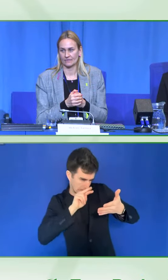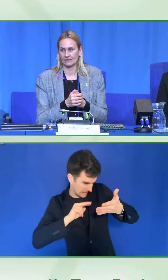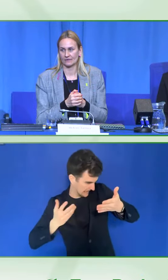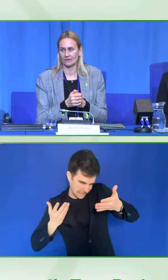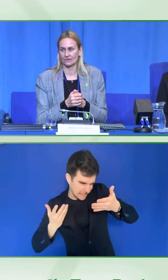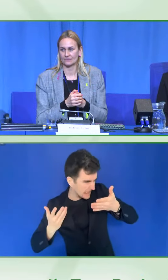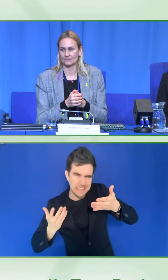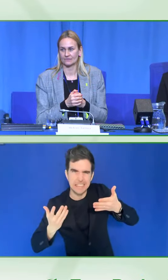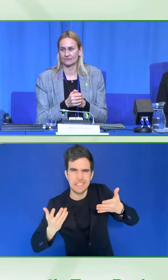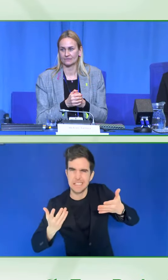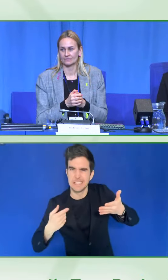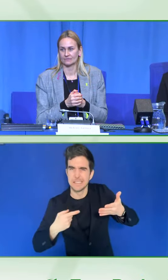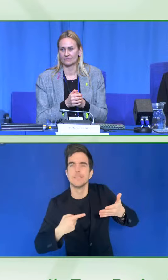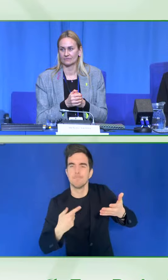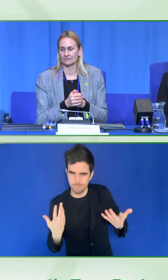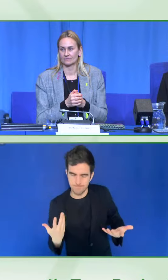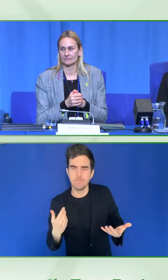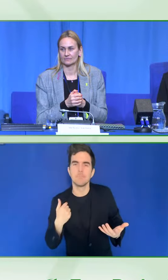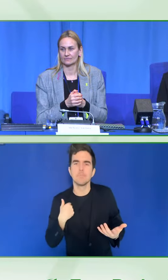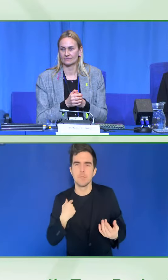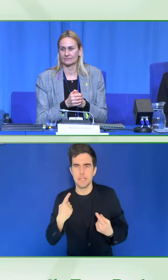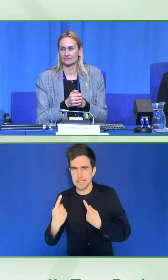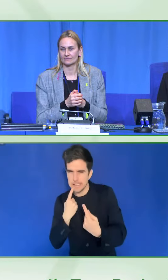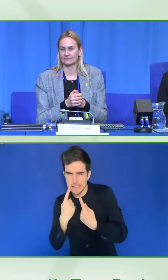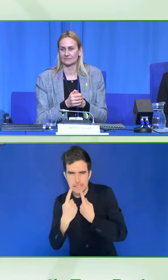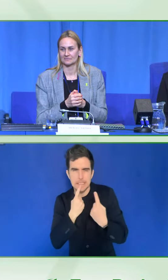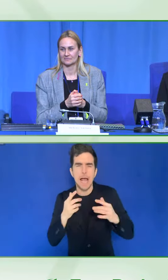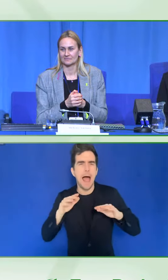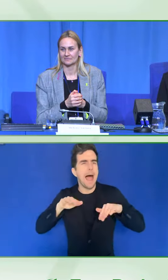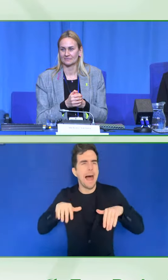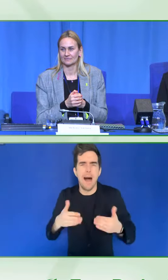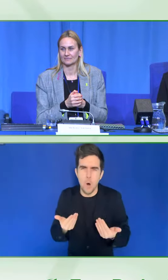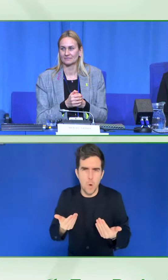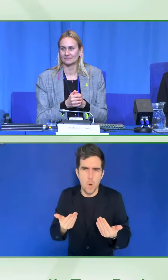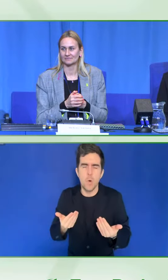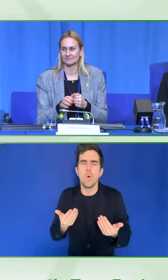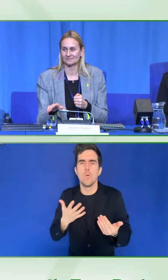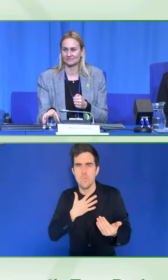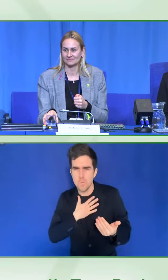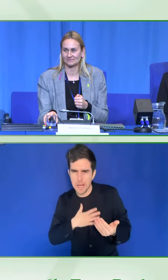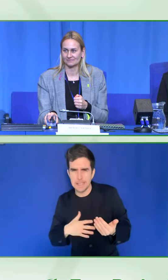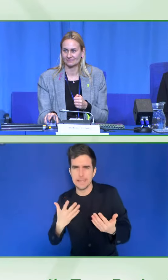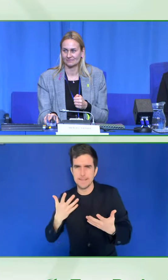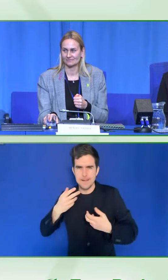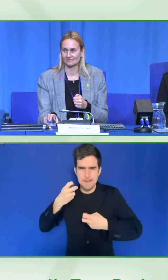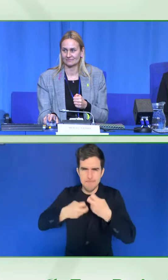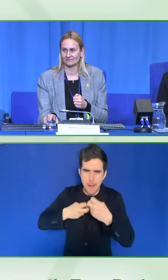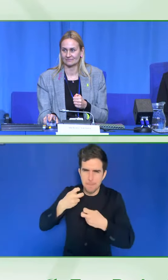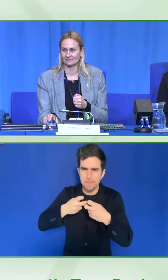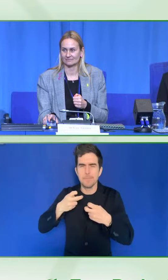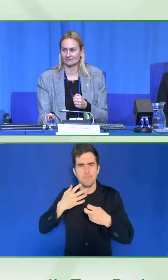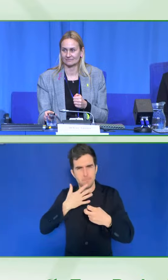Thank you very much Masahiko.